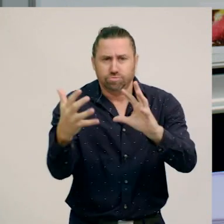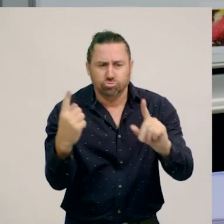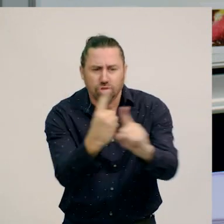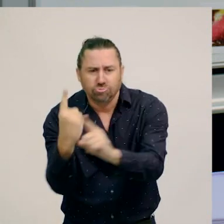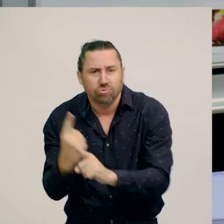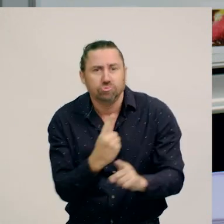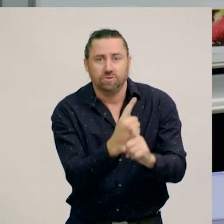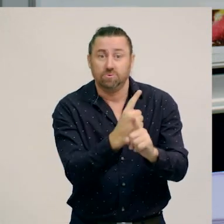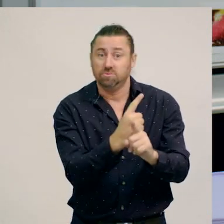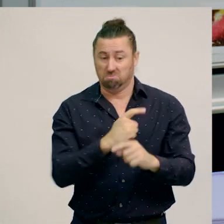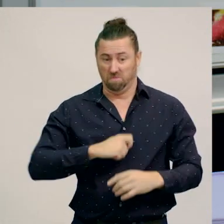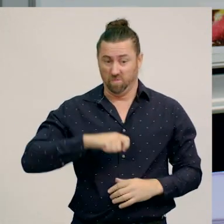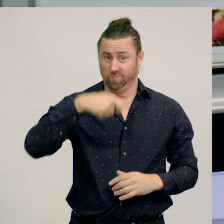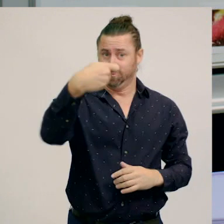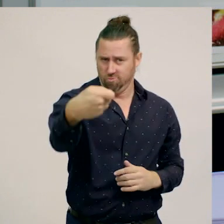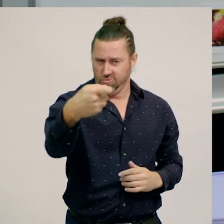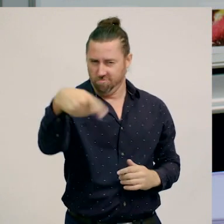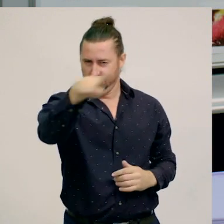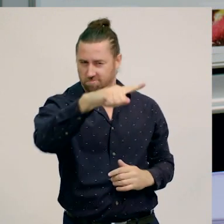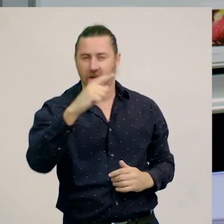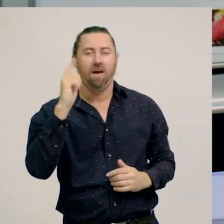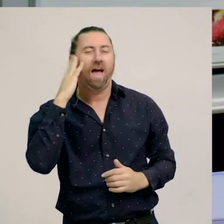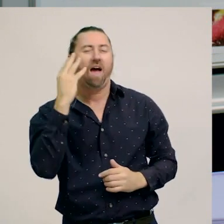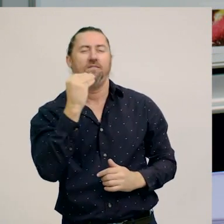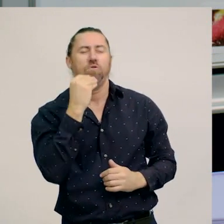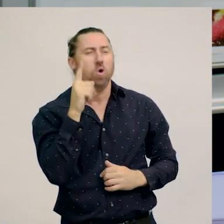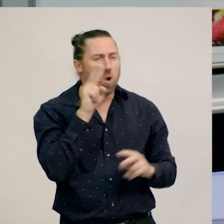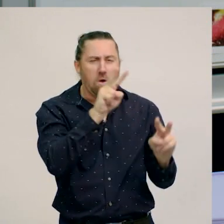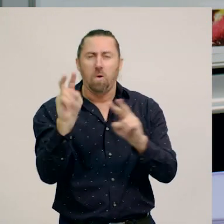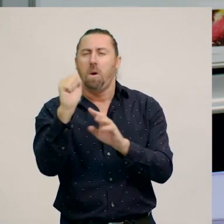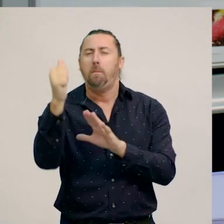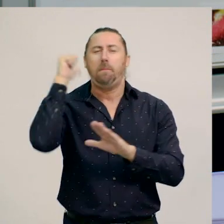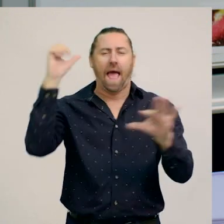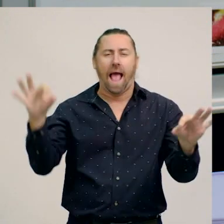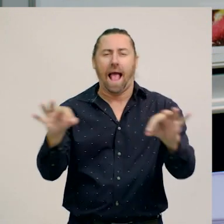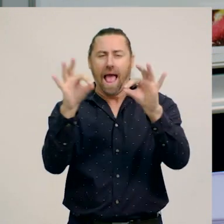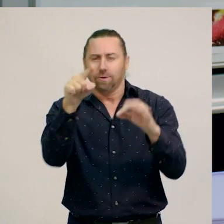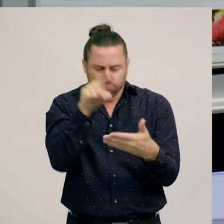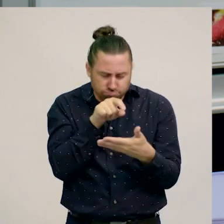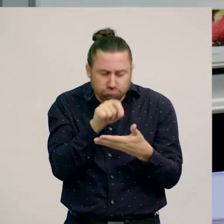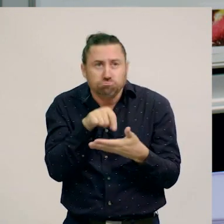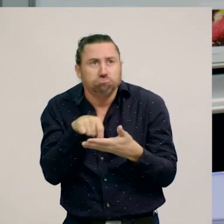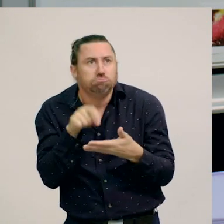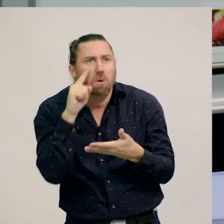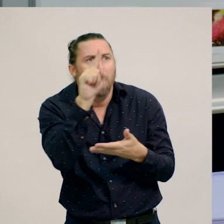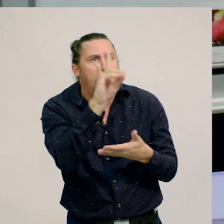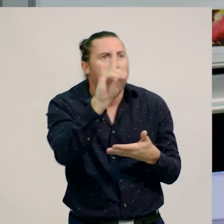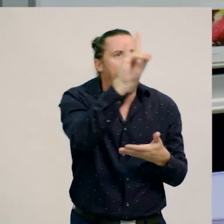Now it’s your turn. This afternoon, why don’t you carefully observe the backyard, and record three relationships between plants and animals?